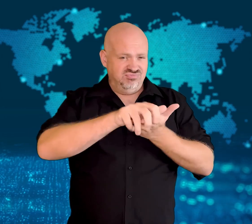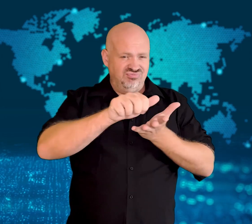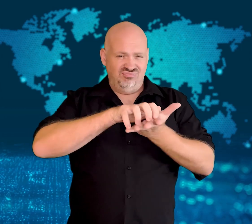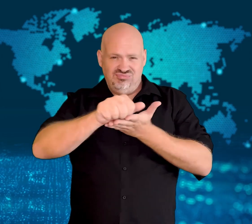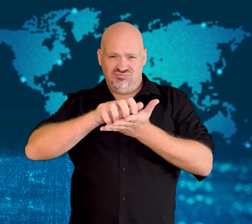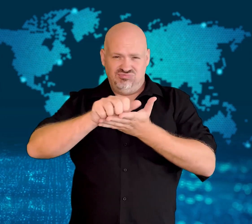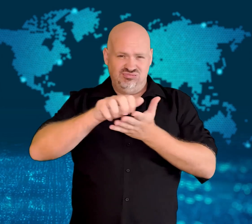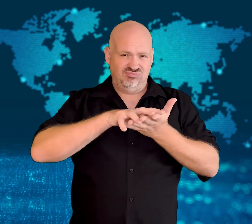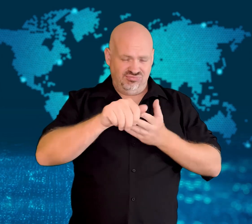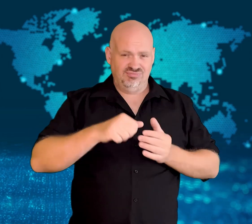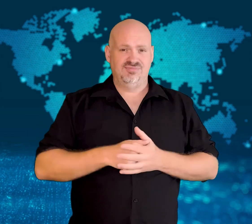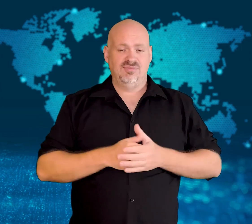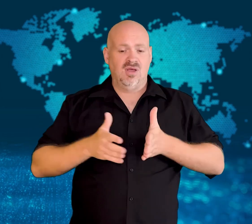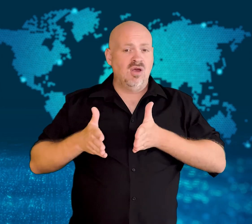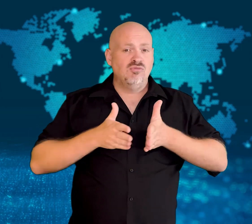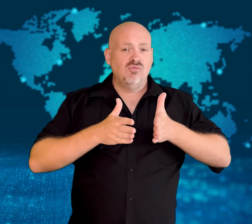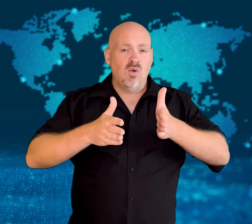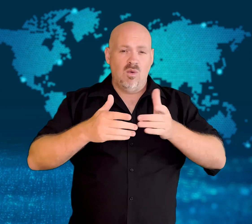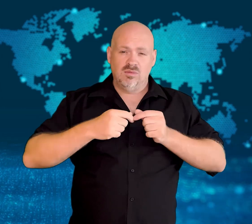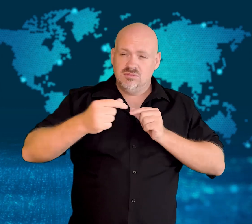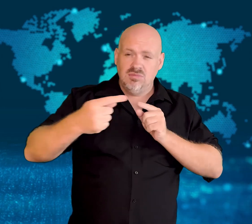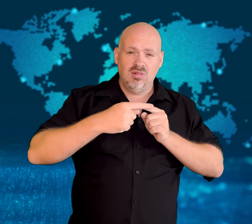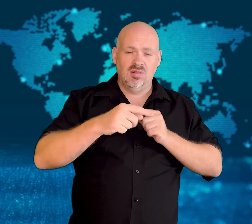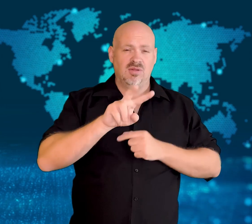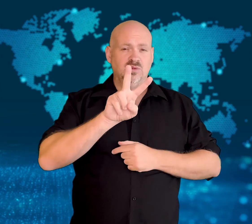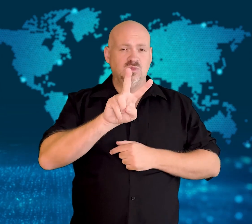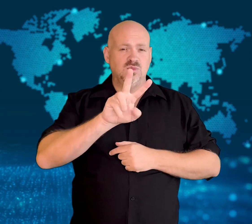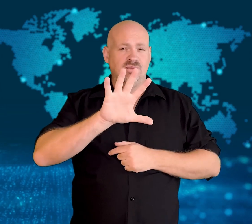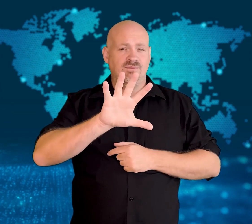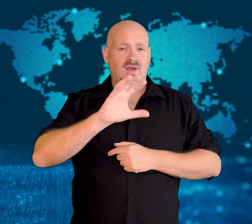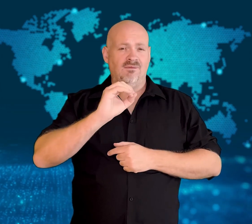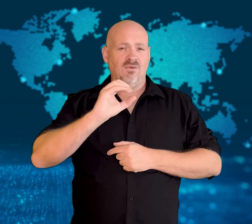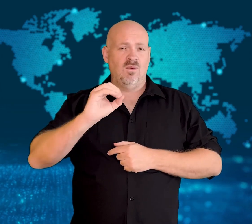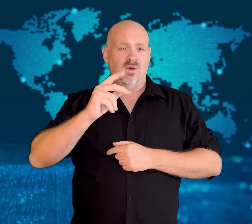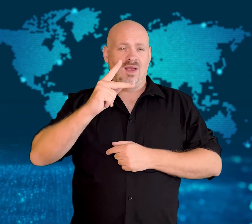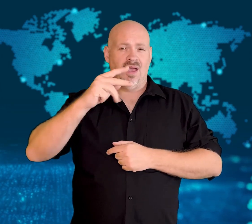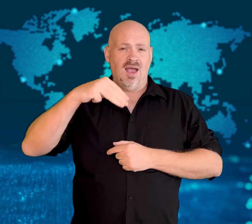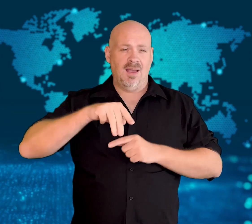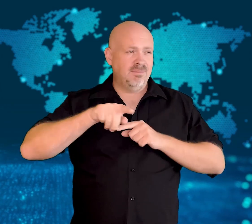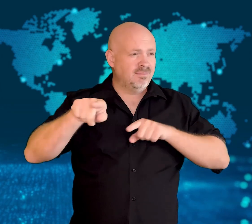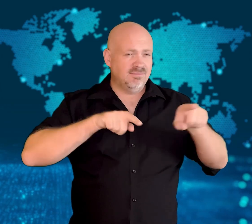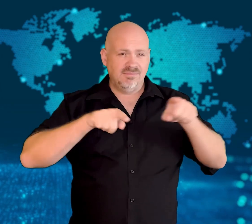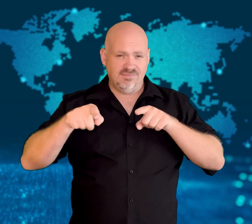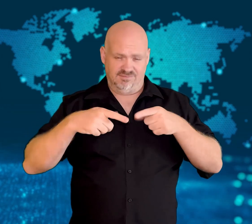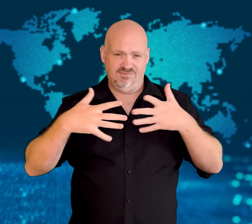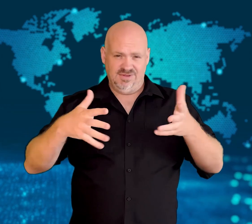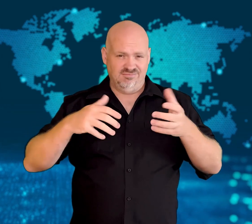This has left thousands of people homeless and stranded in remote villages.